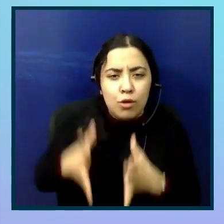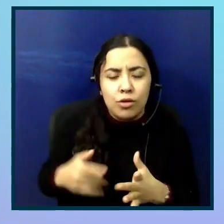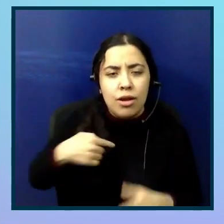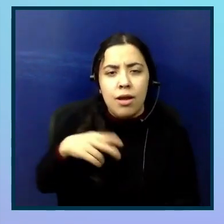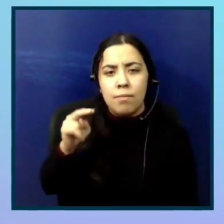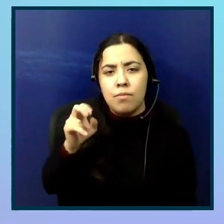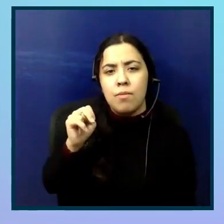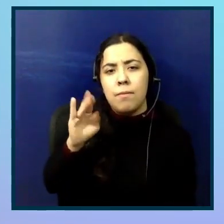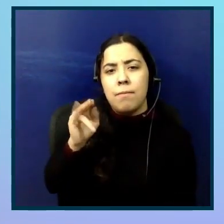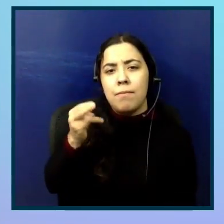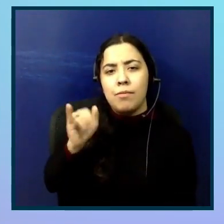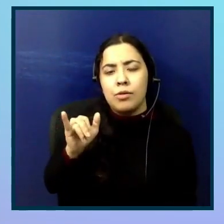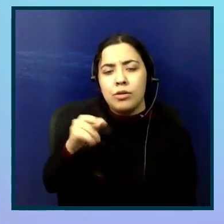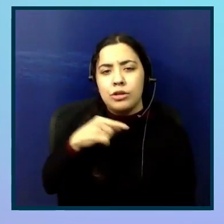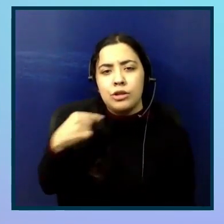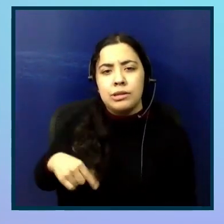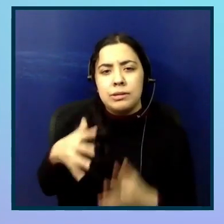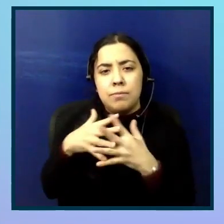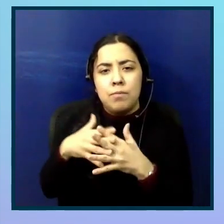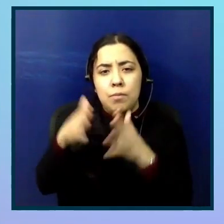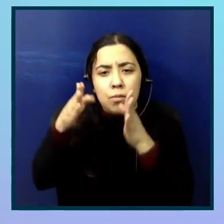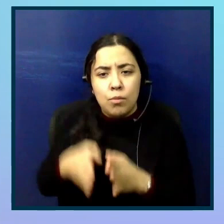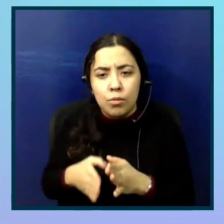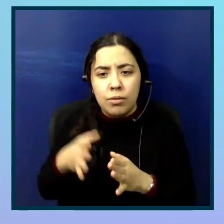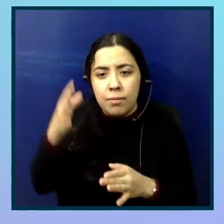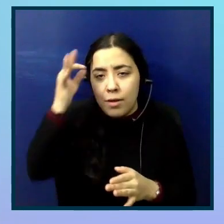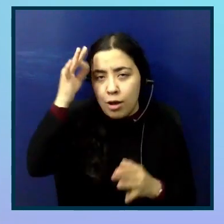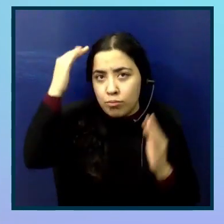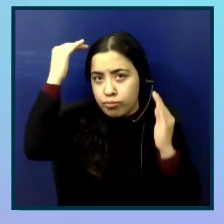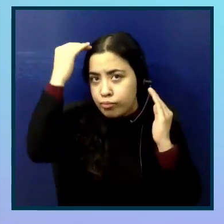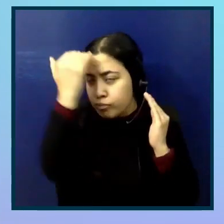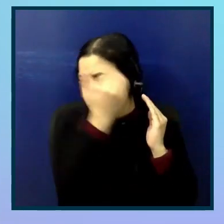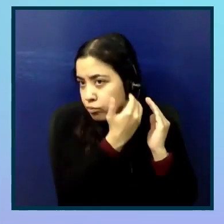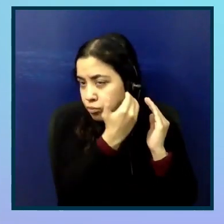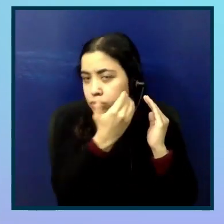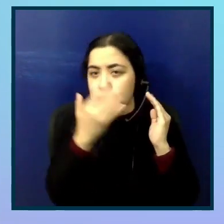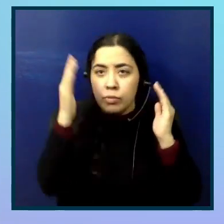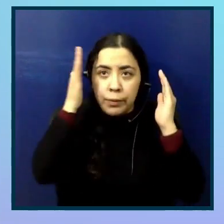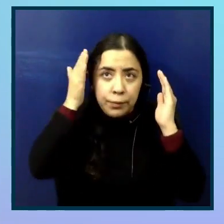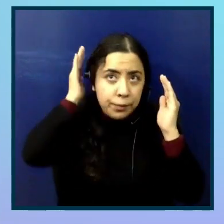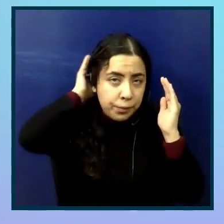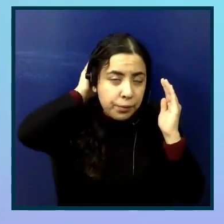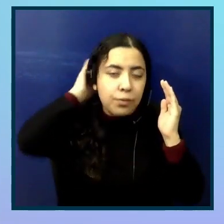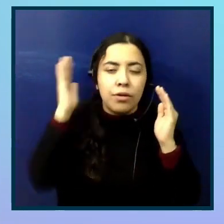with short asymmetrical haircut and wearing a dark green hoodie. And I'll kick it over to Prerna.